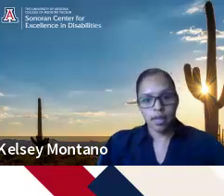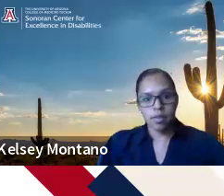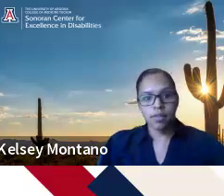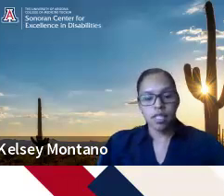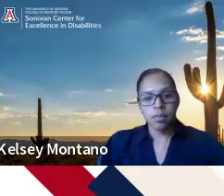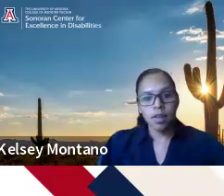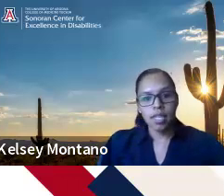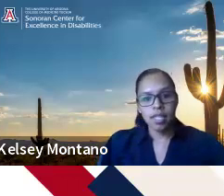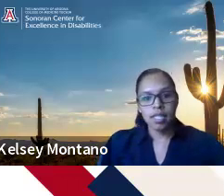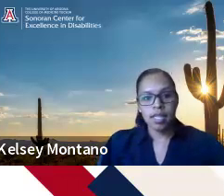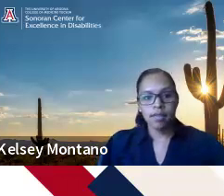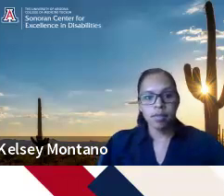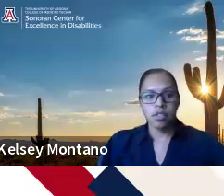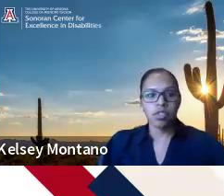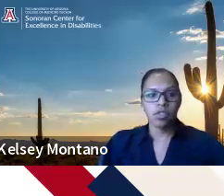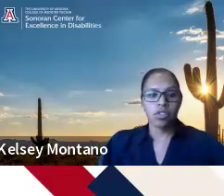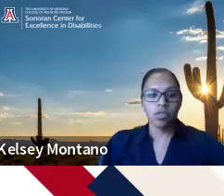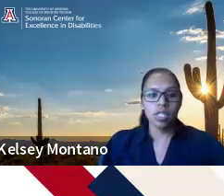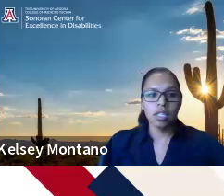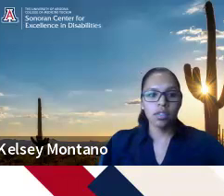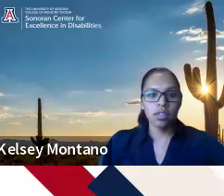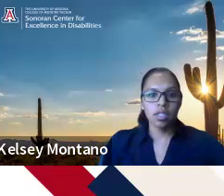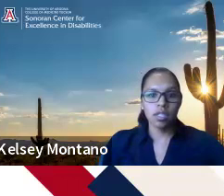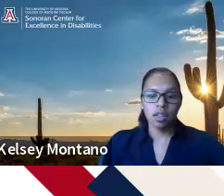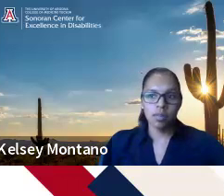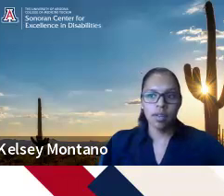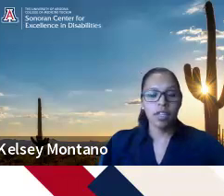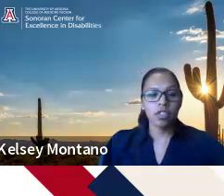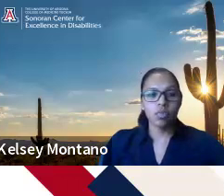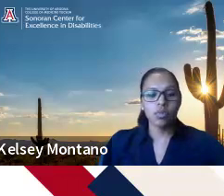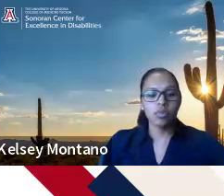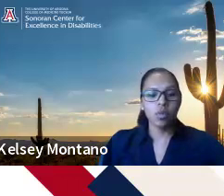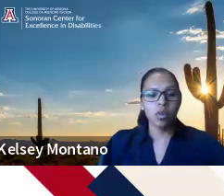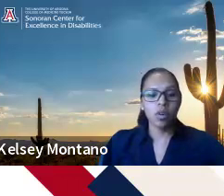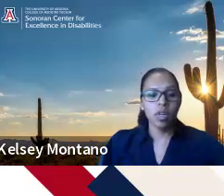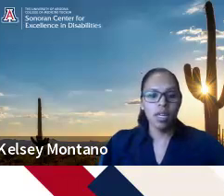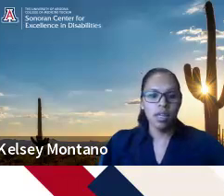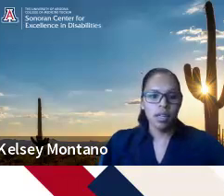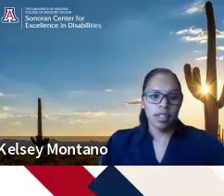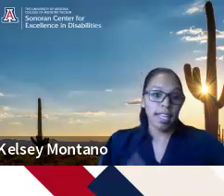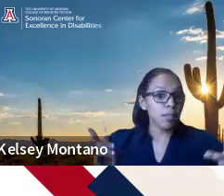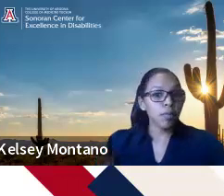THEM DIFFERENT EXPERIENCE HAVE THEM INTRODUCE TODAY NEW SKILLS. IF THERE IS ROOM FOR LIKE A